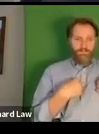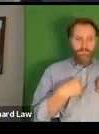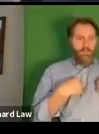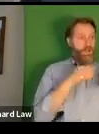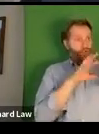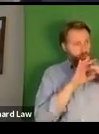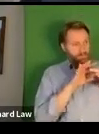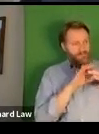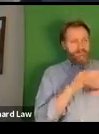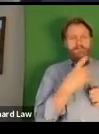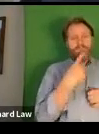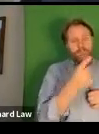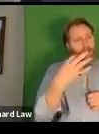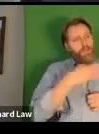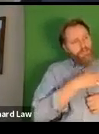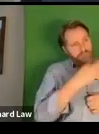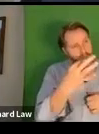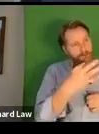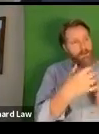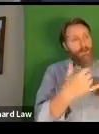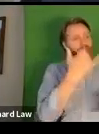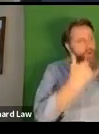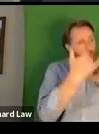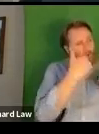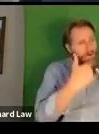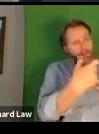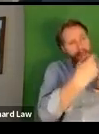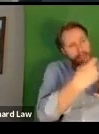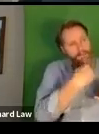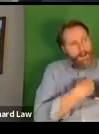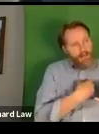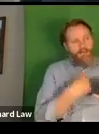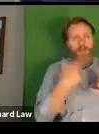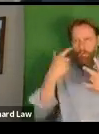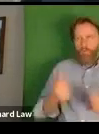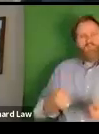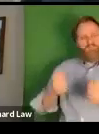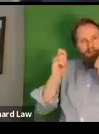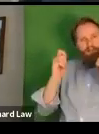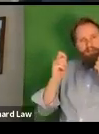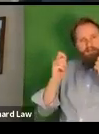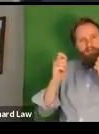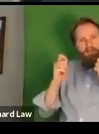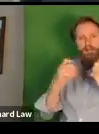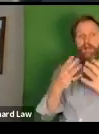contact our helpline and we will take it up and do look out for the five tests